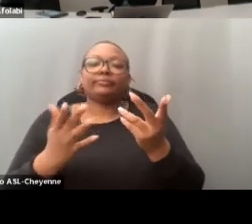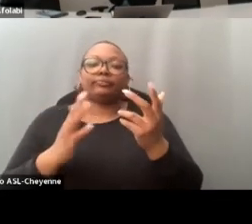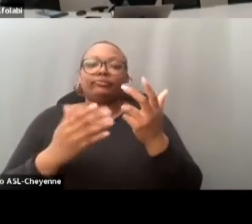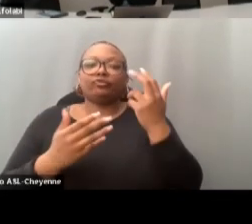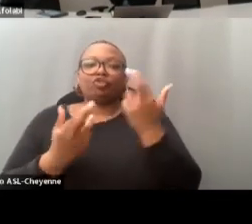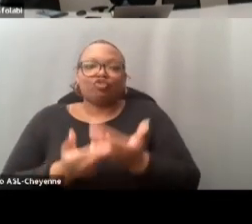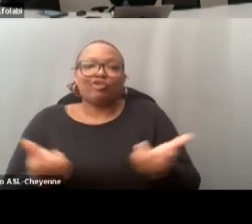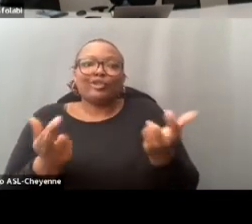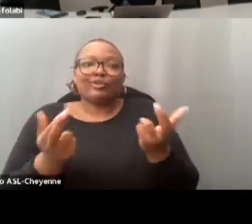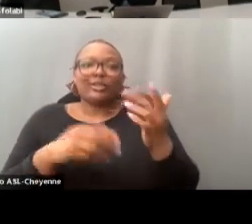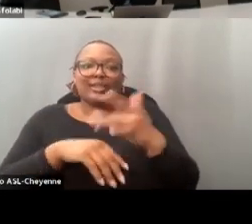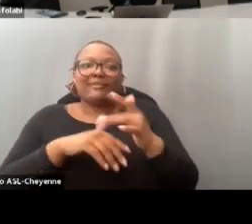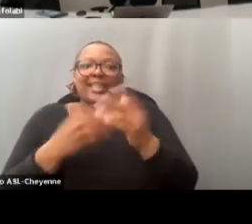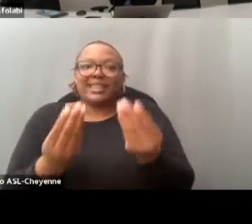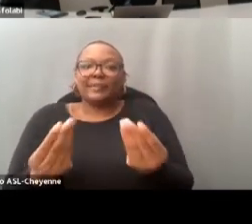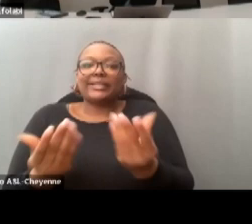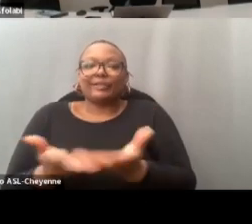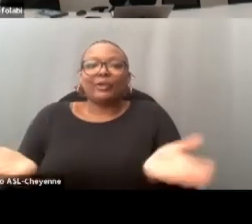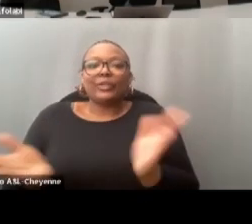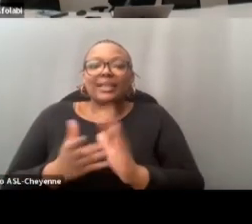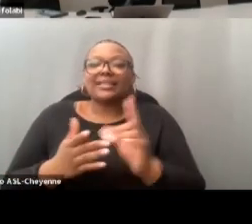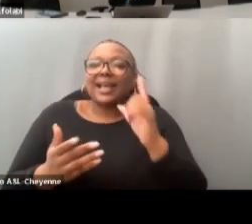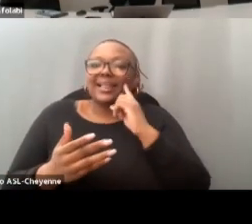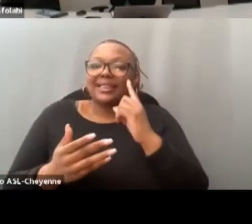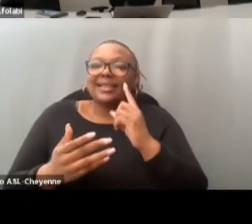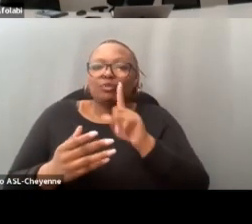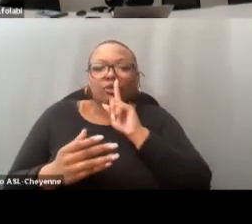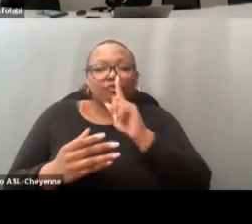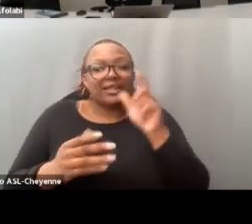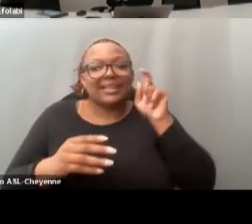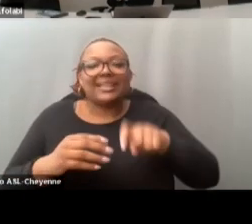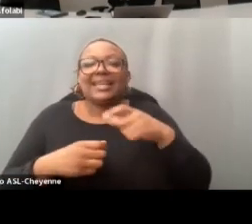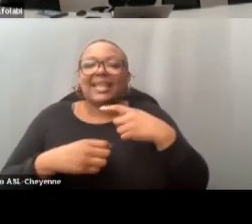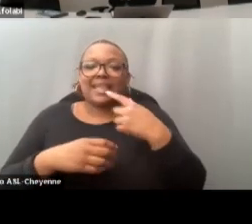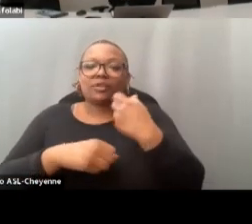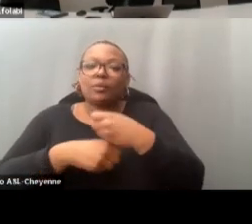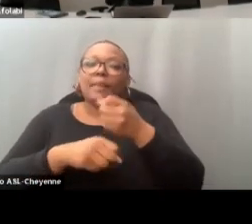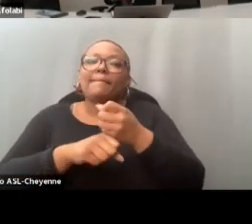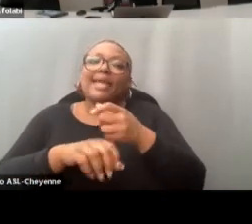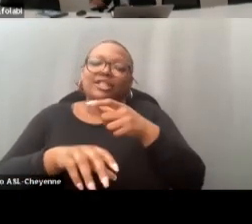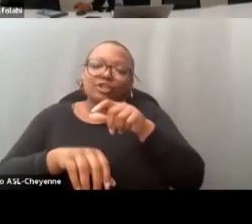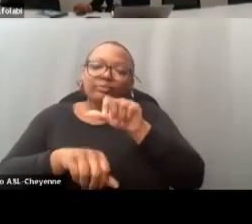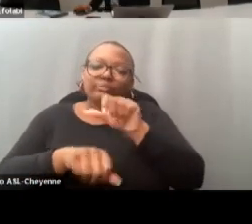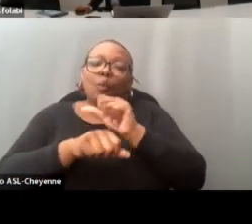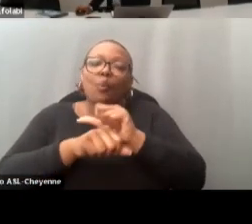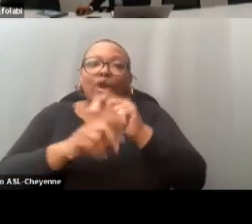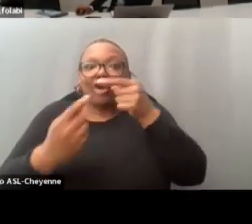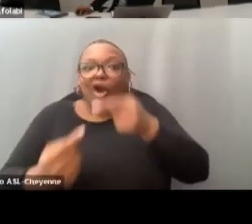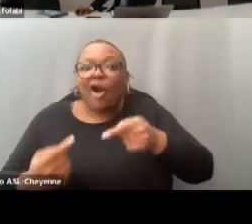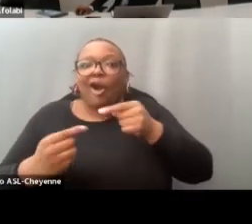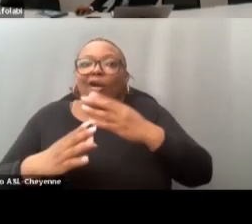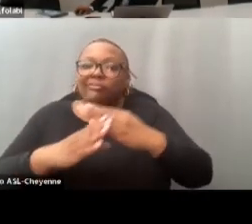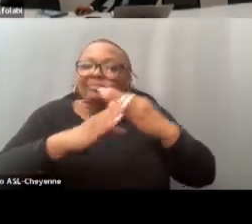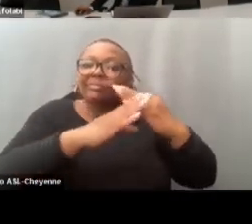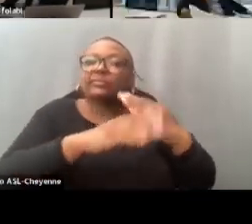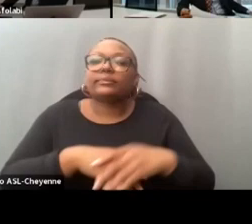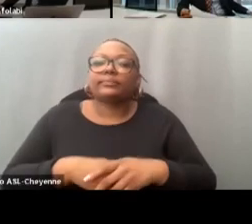and those materials, 'cause I think those things are really needed in making the work we need out there. So I'll leave it at that. Absolutely. I have a comment on that,